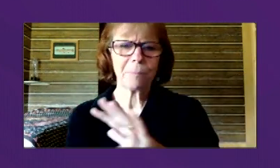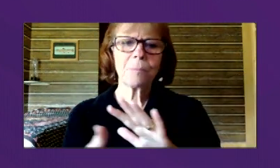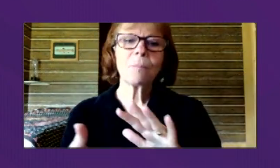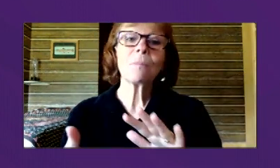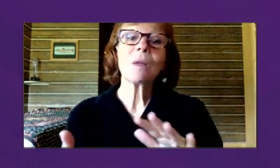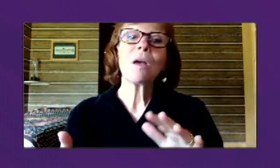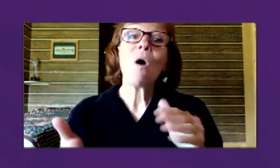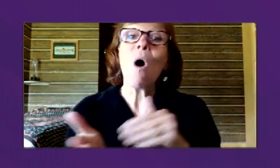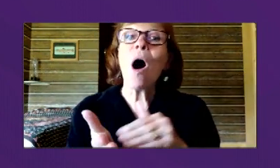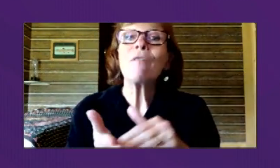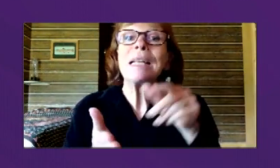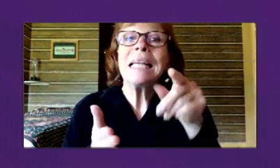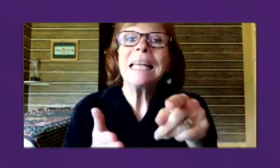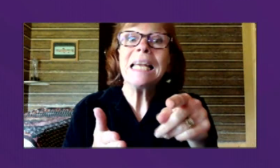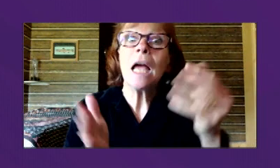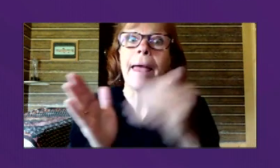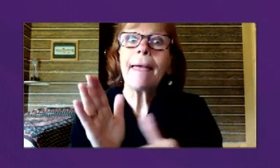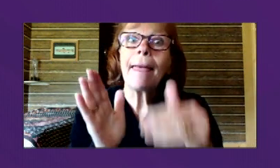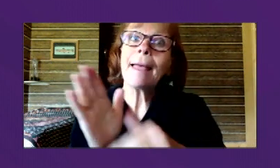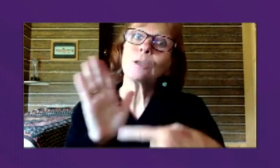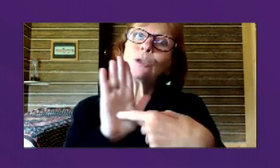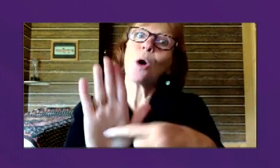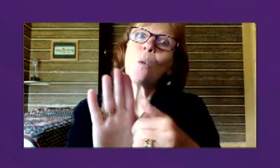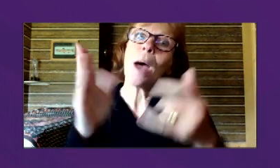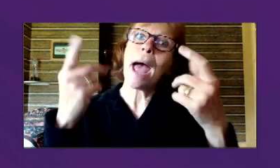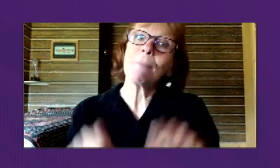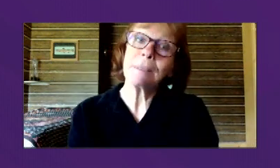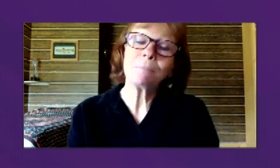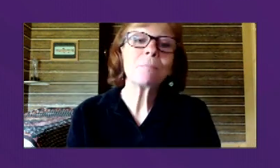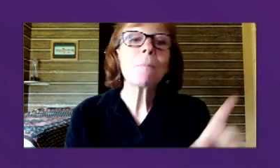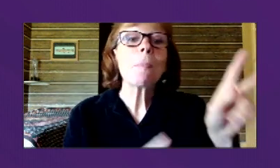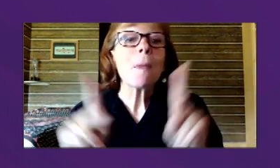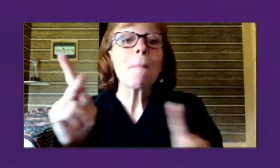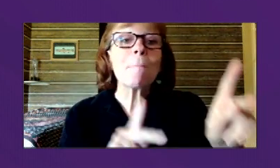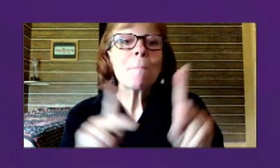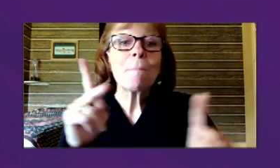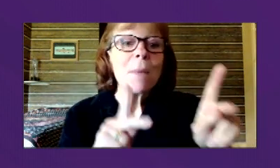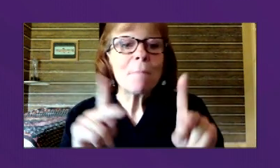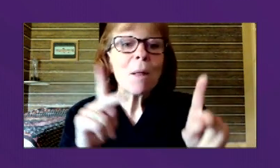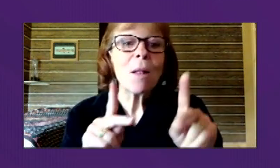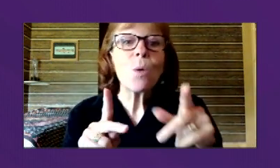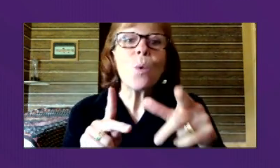People who fought at the Battle of Little Bighorn were instantly lauded as celebrities and the